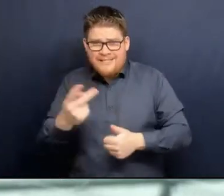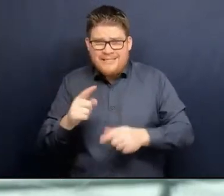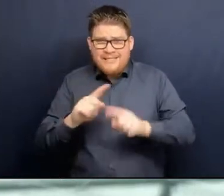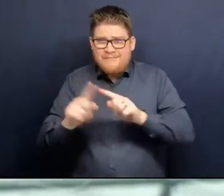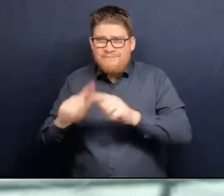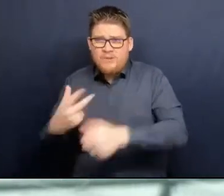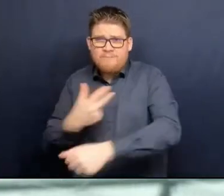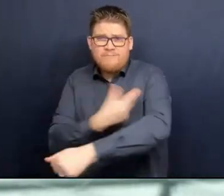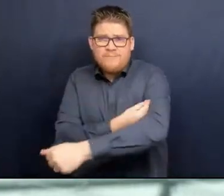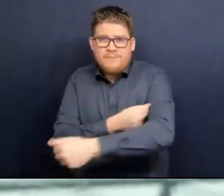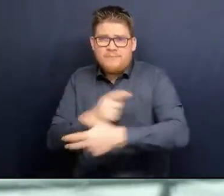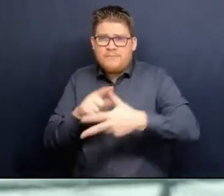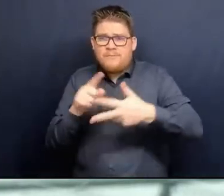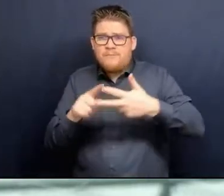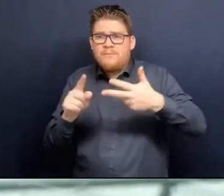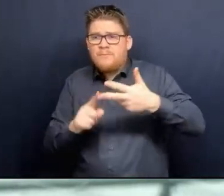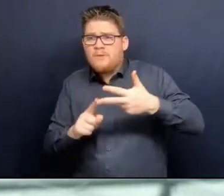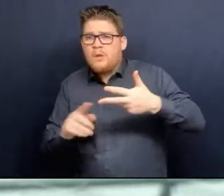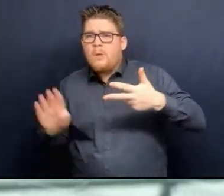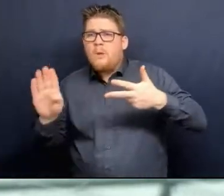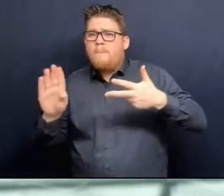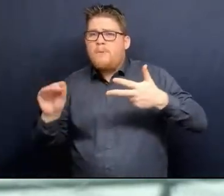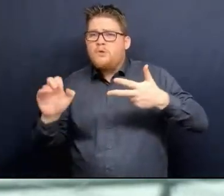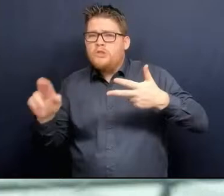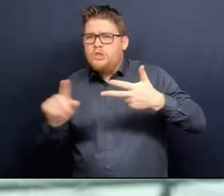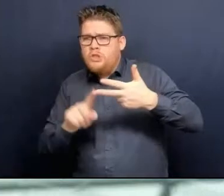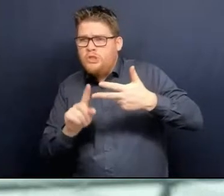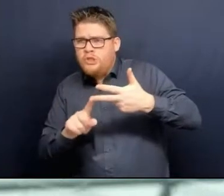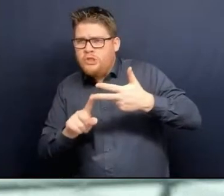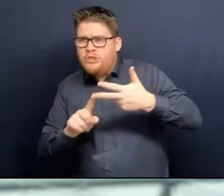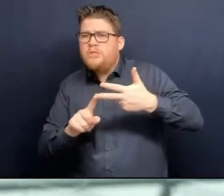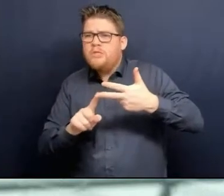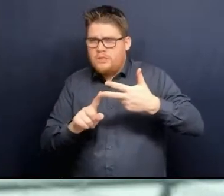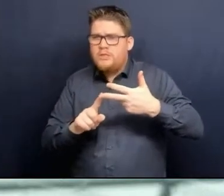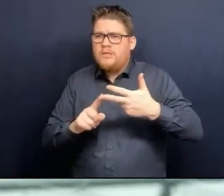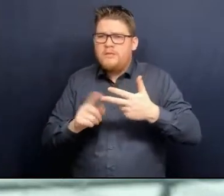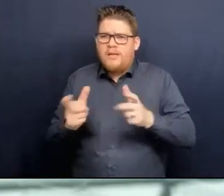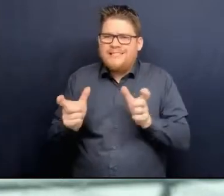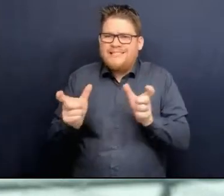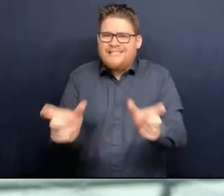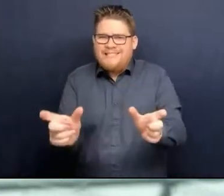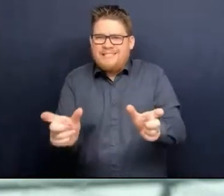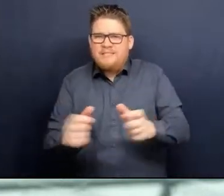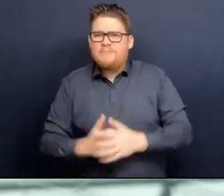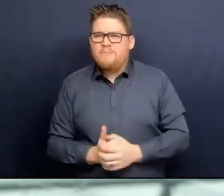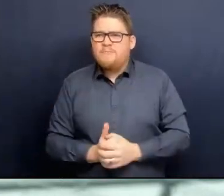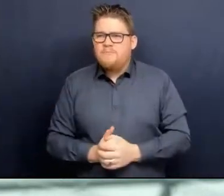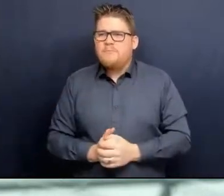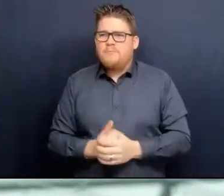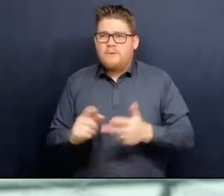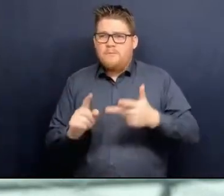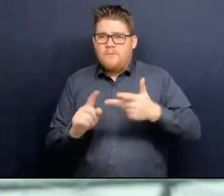particularly with the booster dose. And yes, the booster dose is effective at preventing you